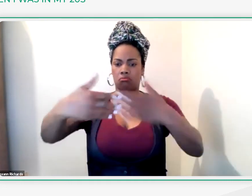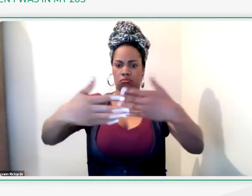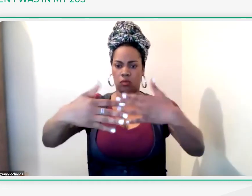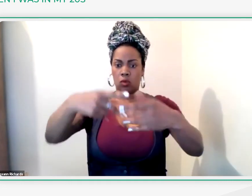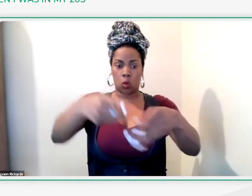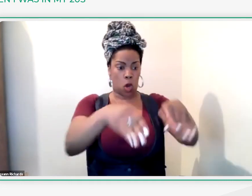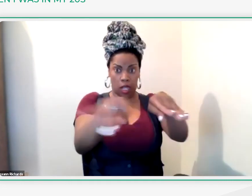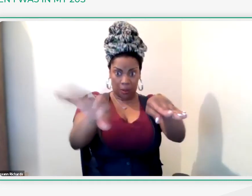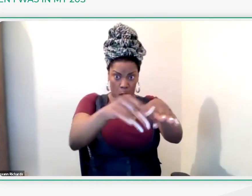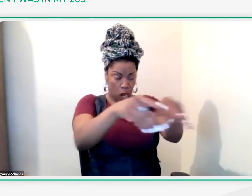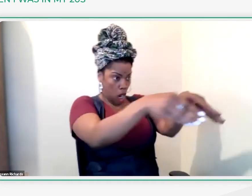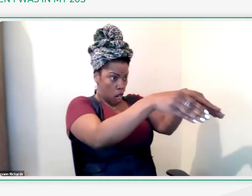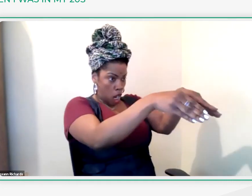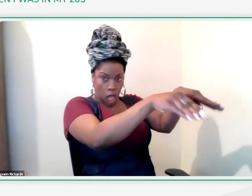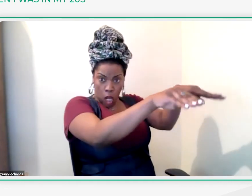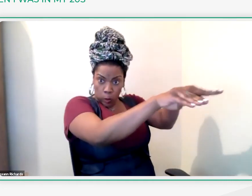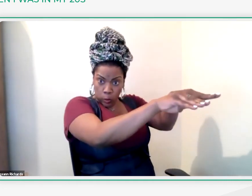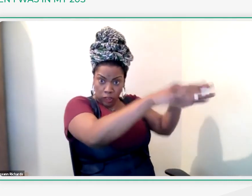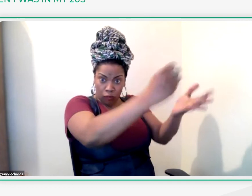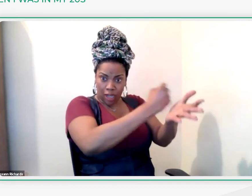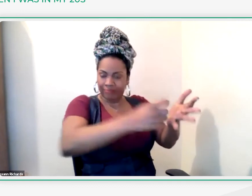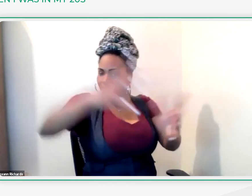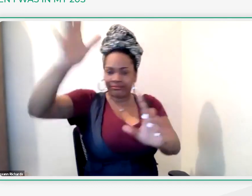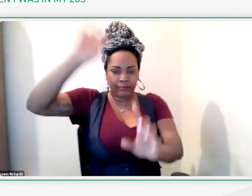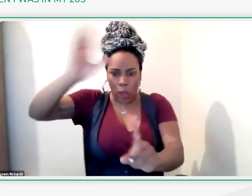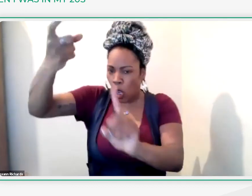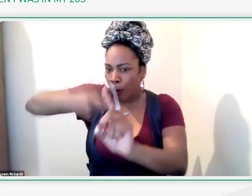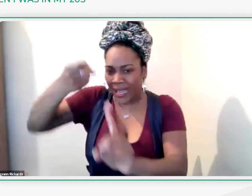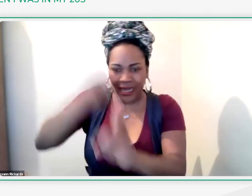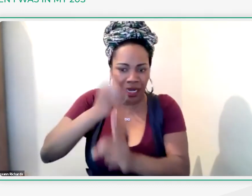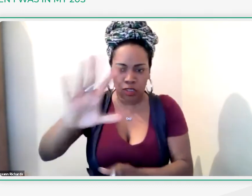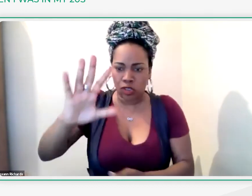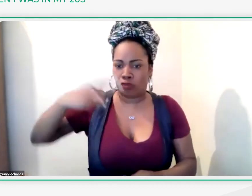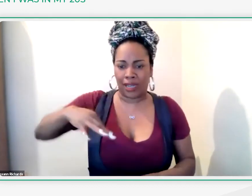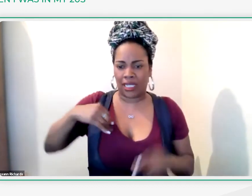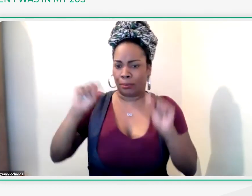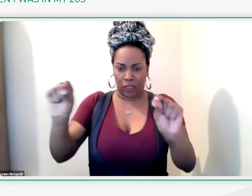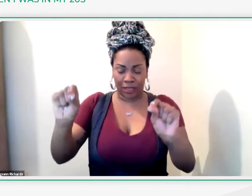The reason why I say that is: When you close that credit card, it’s automatically going